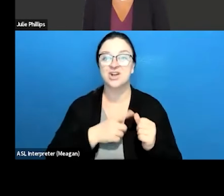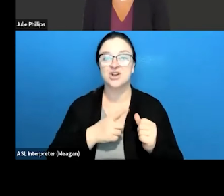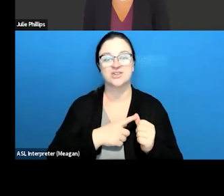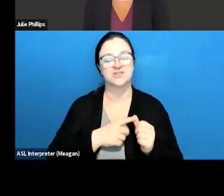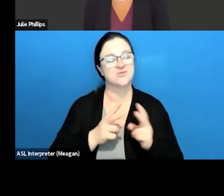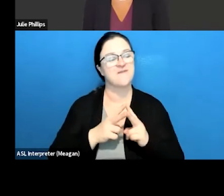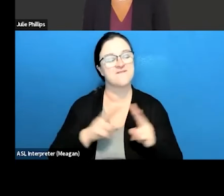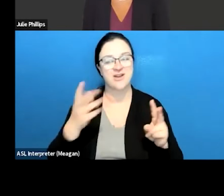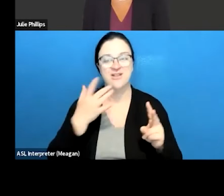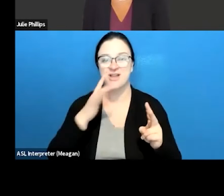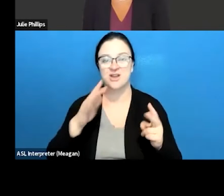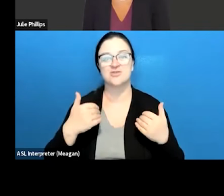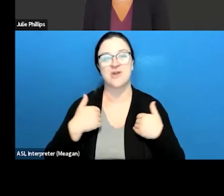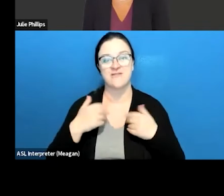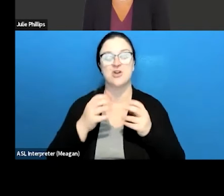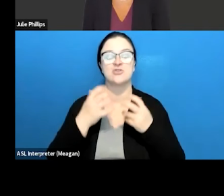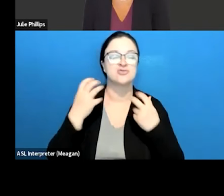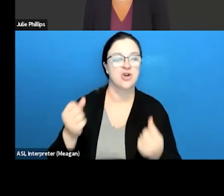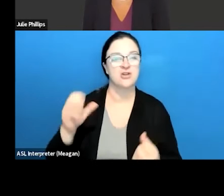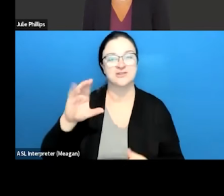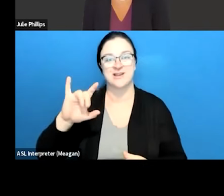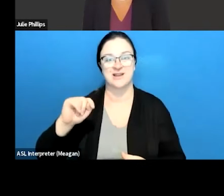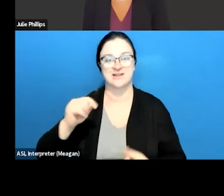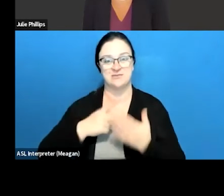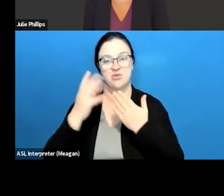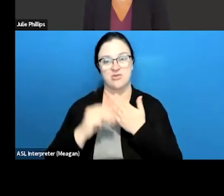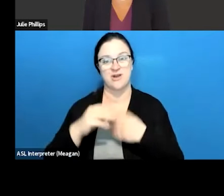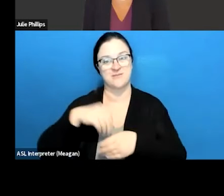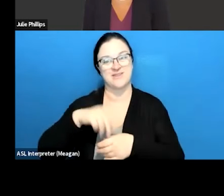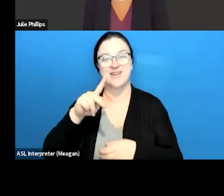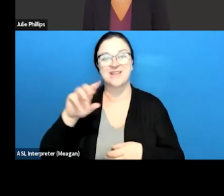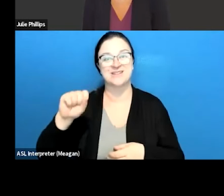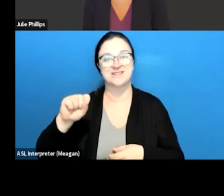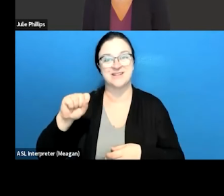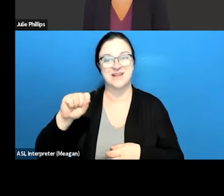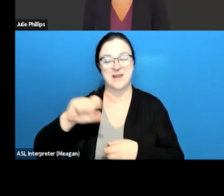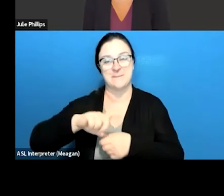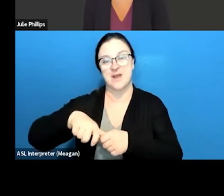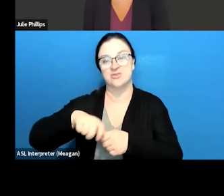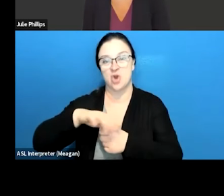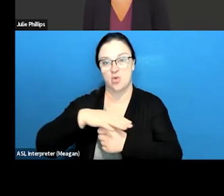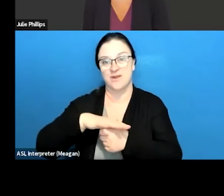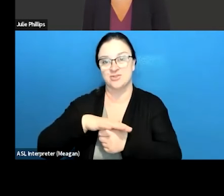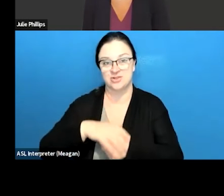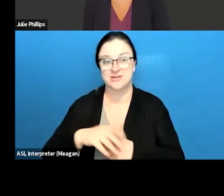to have a strong CIT program in the Kansas City metro region. It began in the 90s,